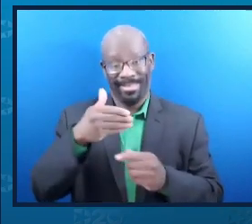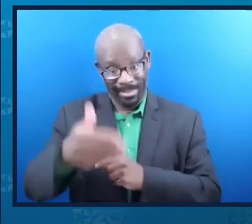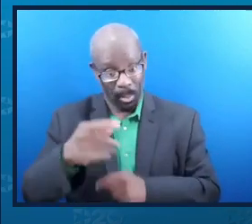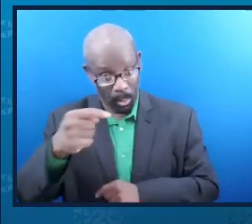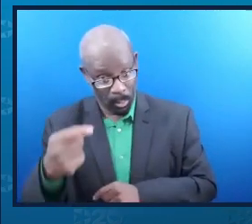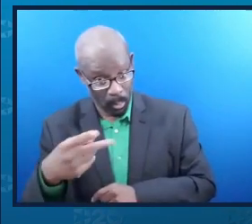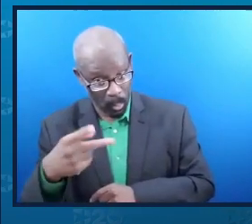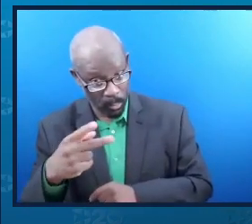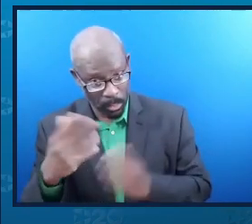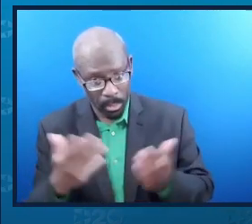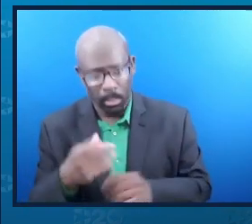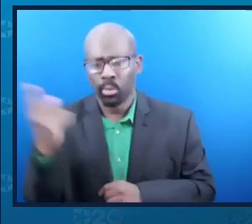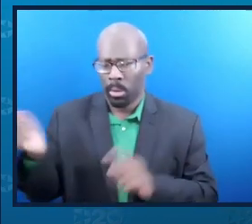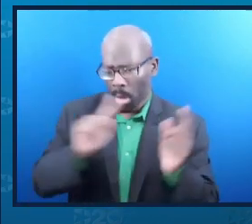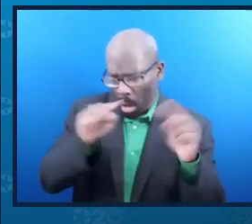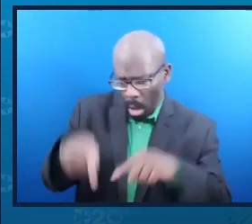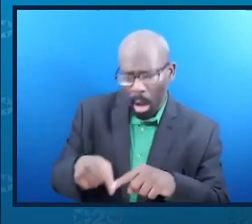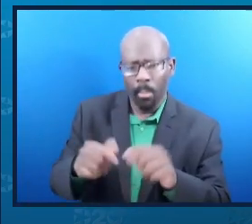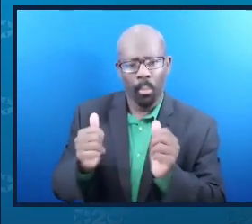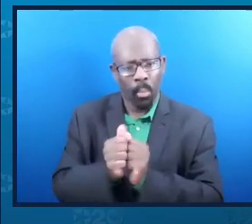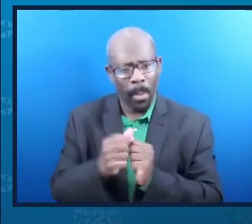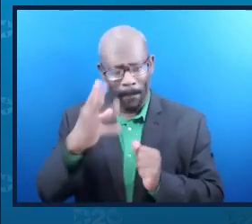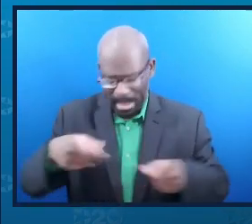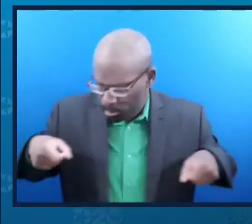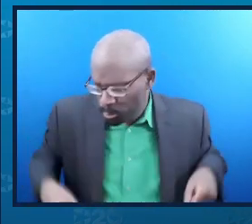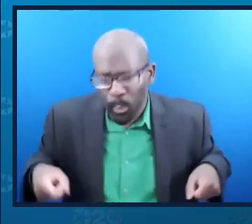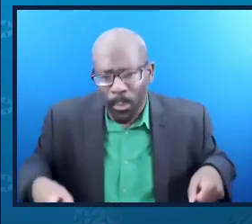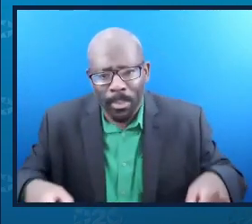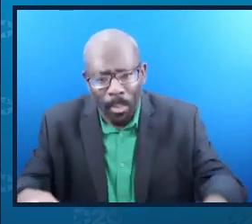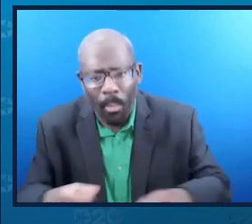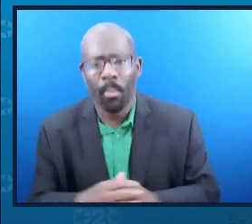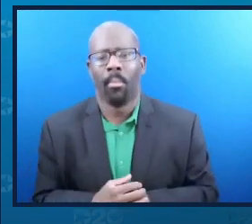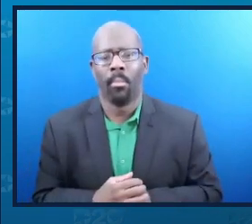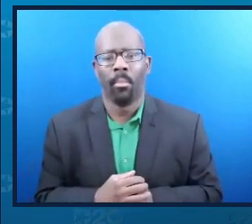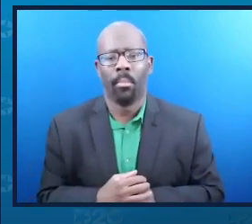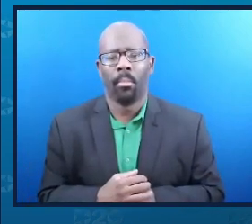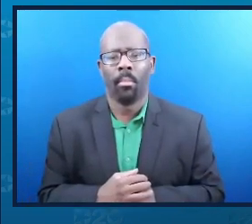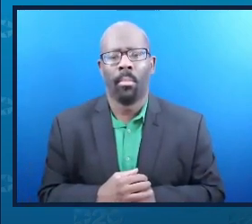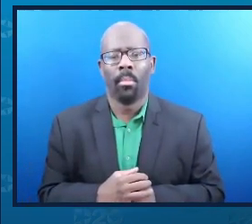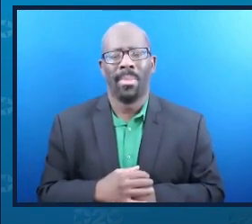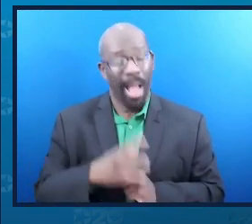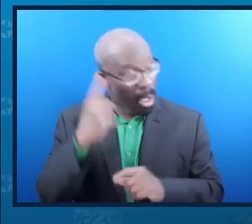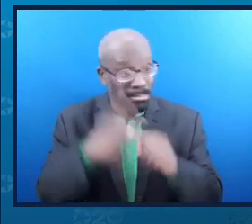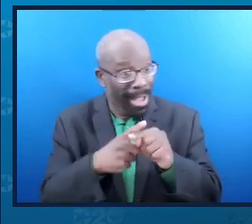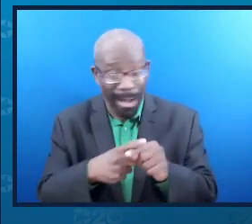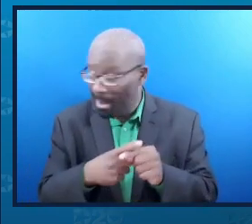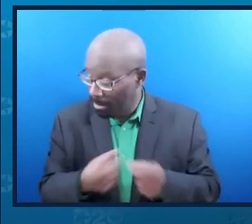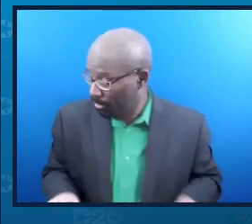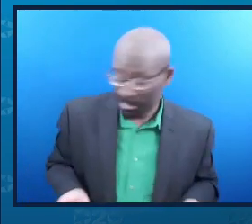AND A PEKINGESE NAMED BUDDY AND SHE STAYED FOR 16 YEARS.